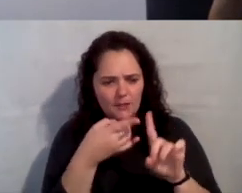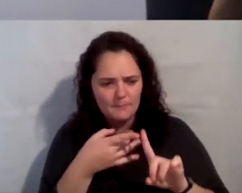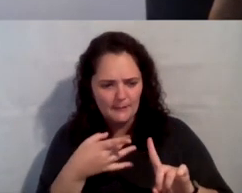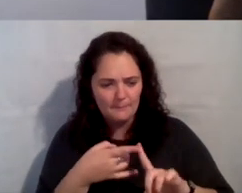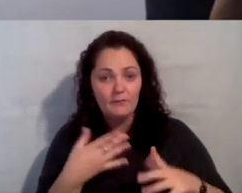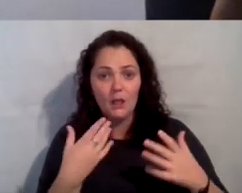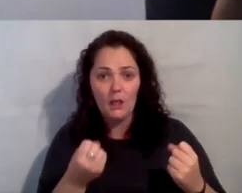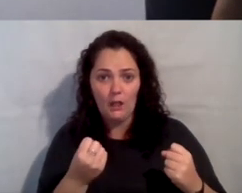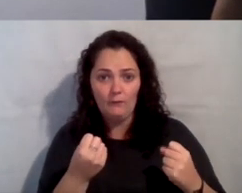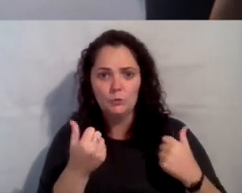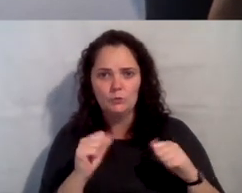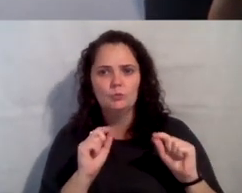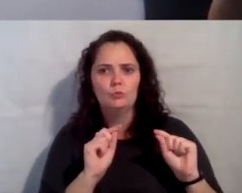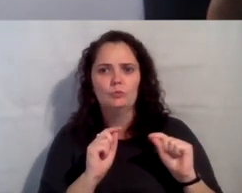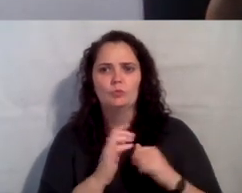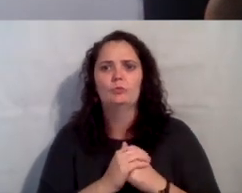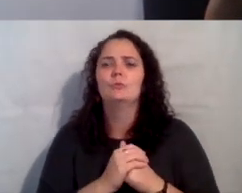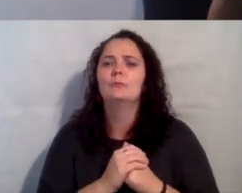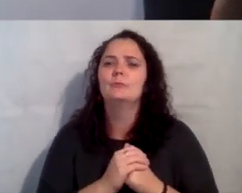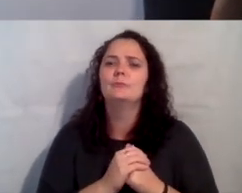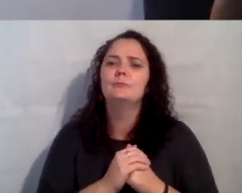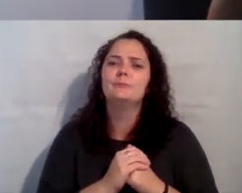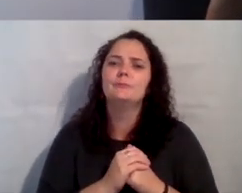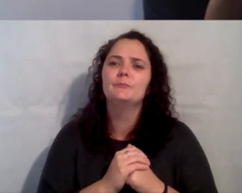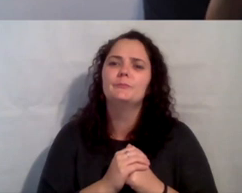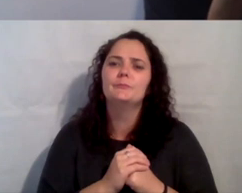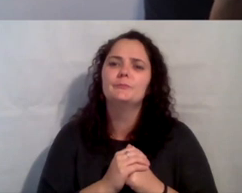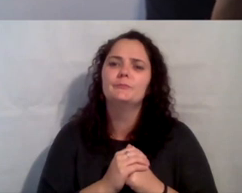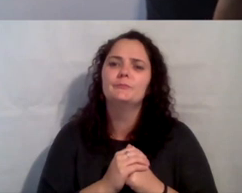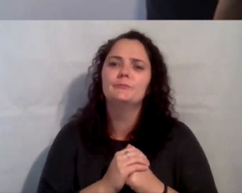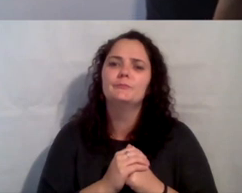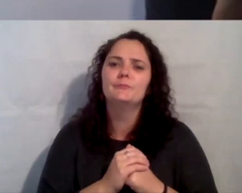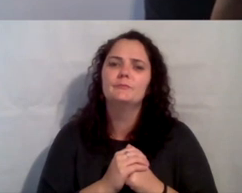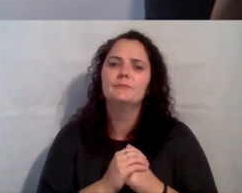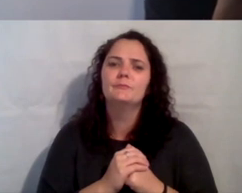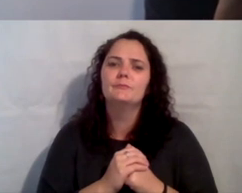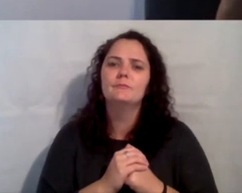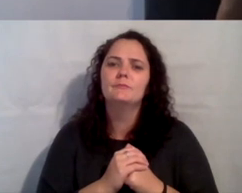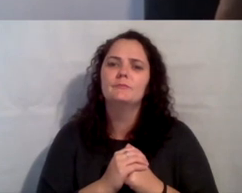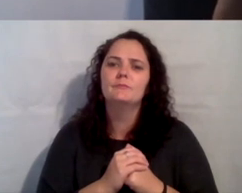in that pose. I'm working around, I'm seeing a slightly different view than y'all are seeing